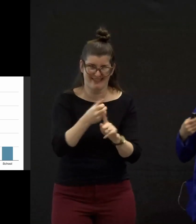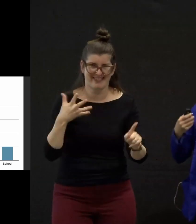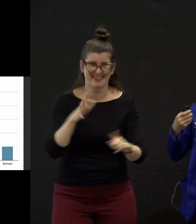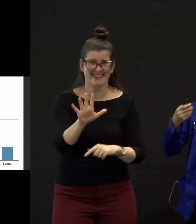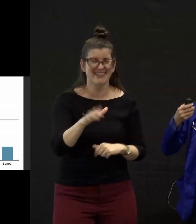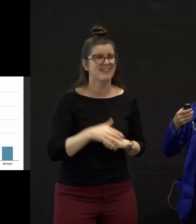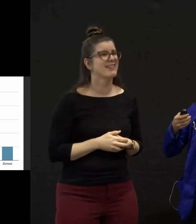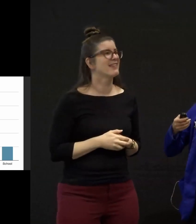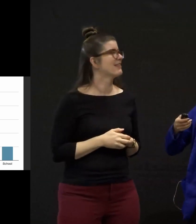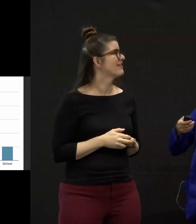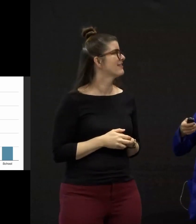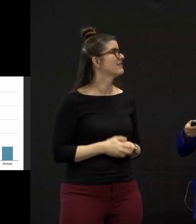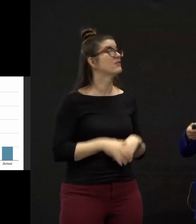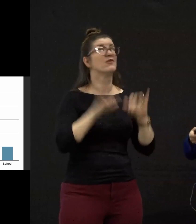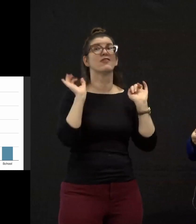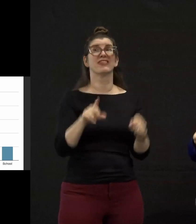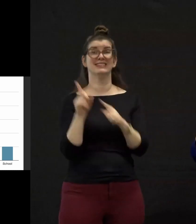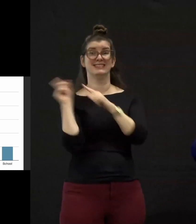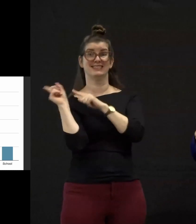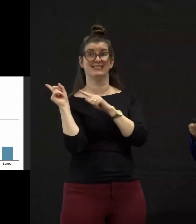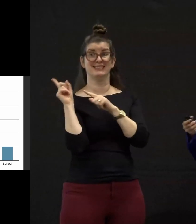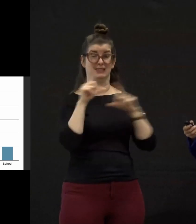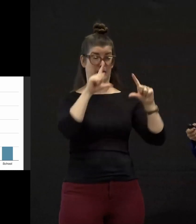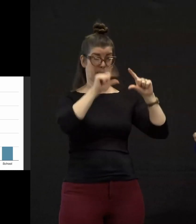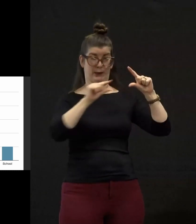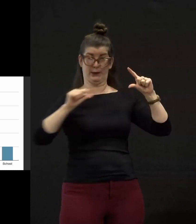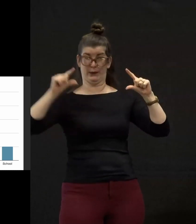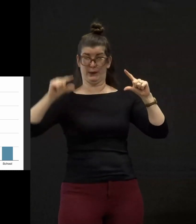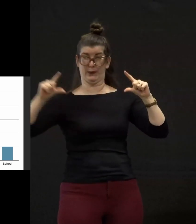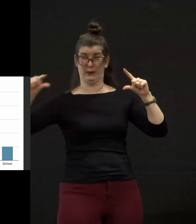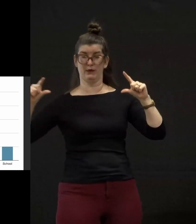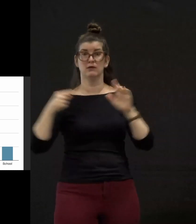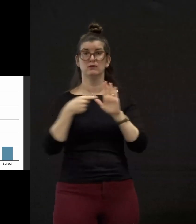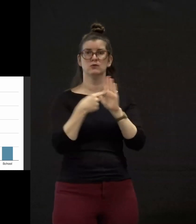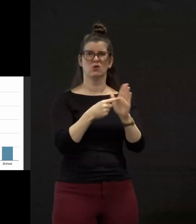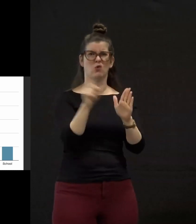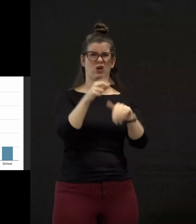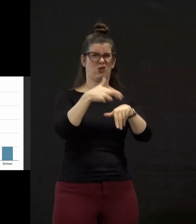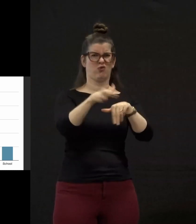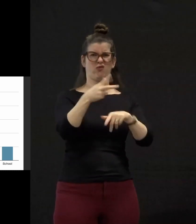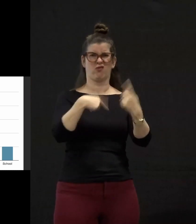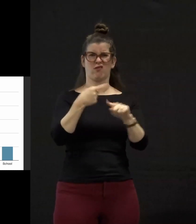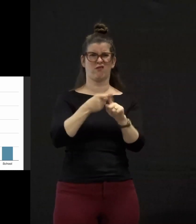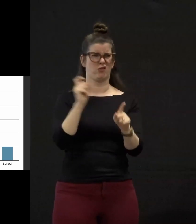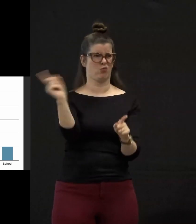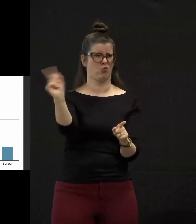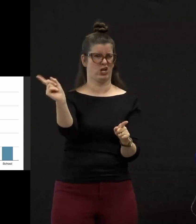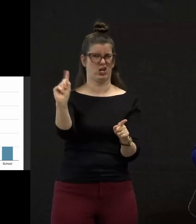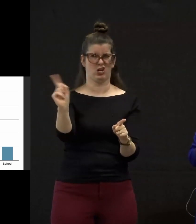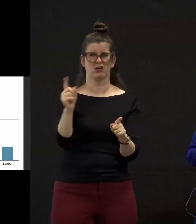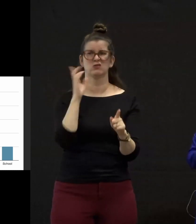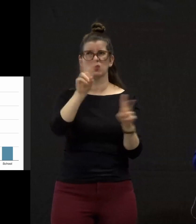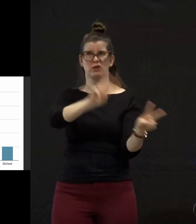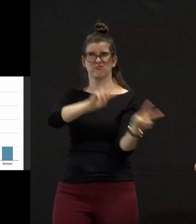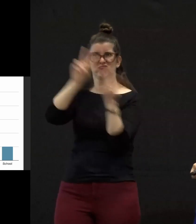but this is a chart that shows where our referral sources have come from. So I'll give you just a minute.